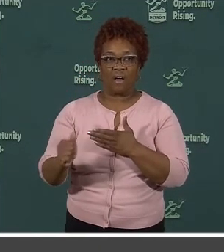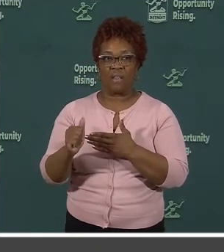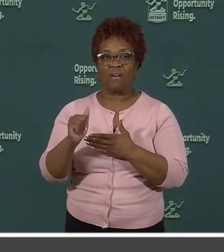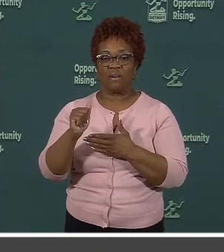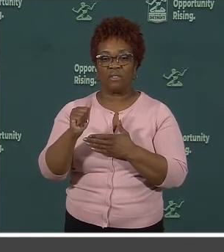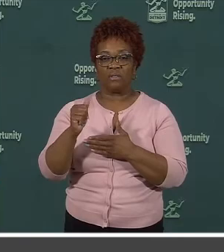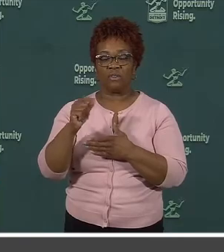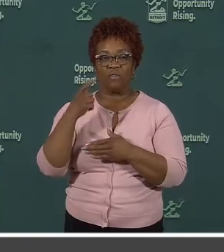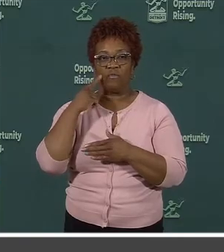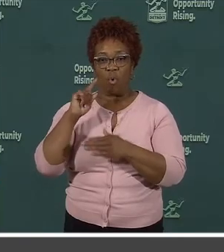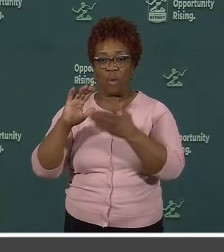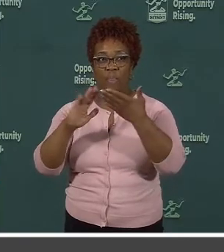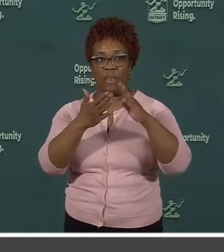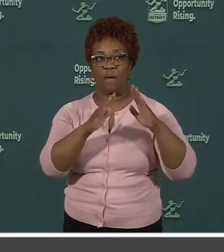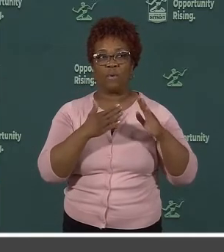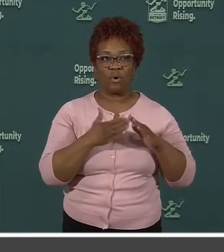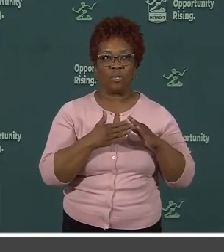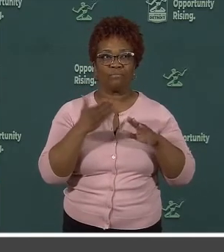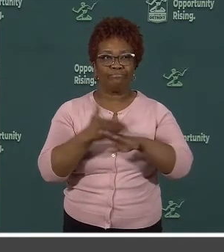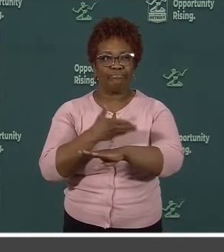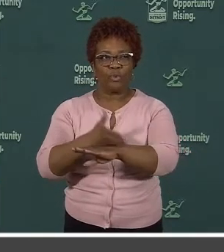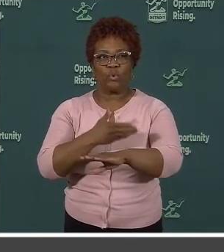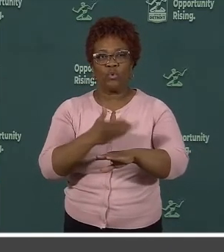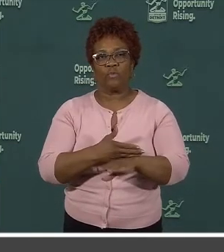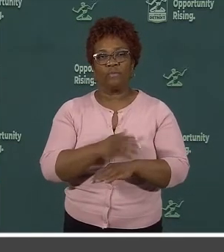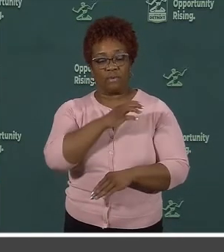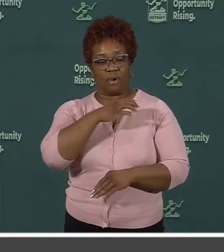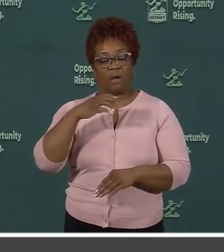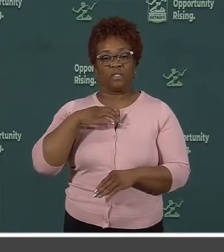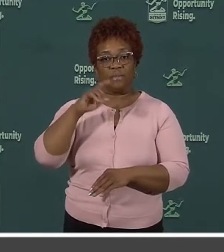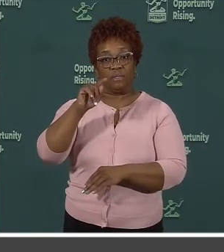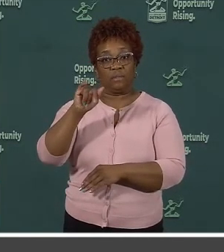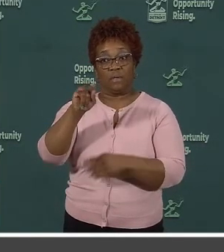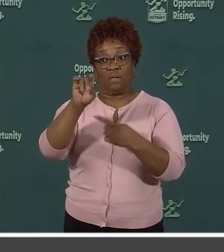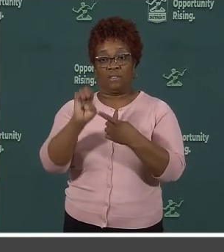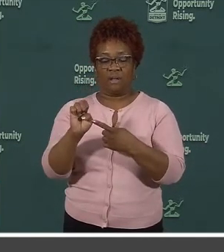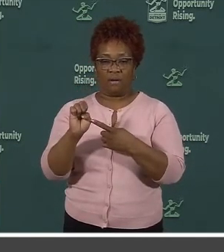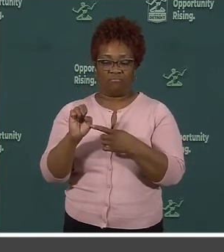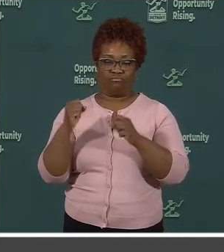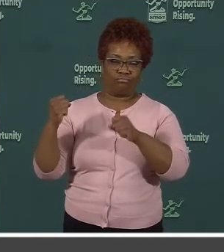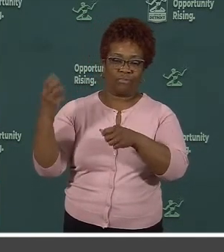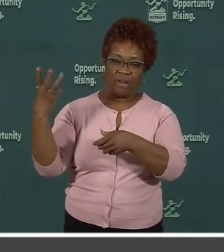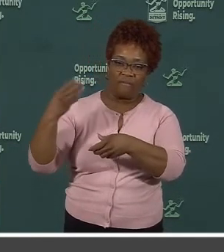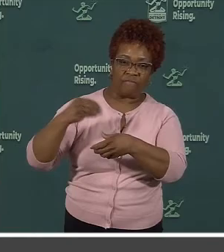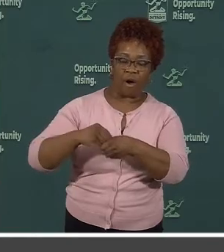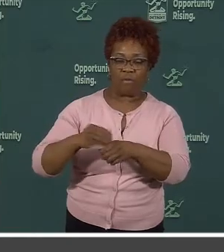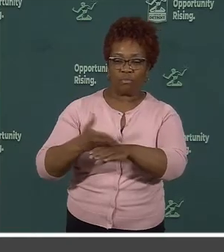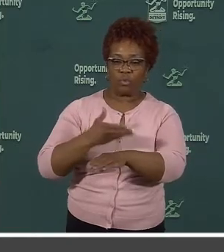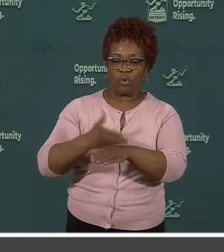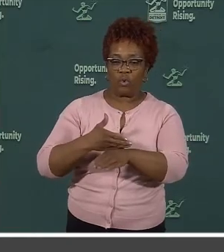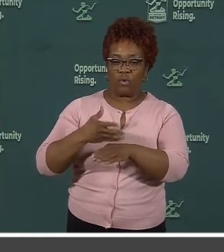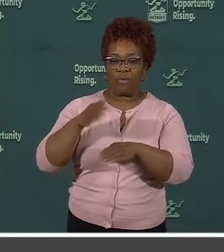AND COUNCILMAN JAMES TATE WAS A HUGE PART OF THE PLAN TO DO ALL OF GRAND RIVER WE TOOK BAGLEY AND BEAUTIFIED IT TO LOOK LIKE